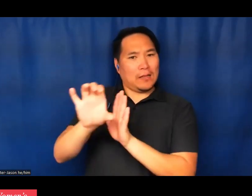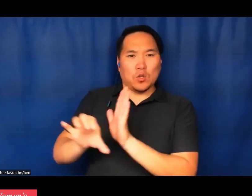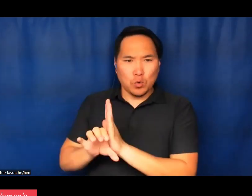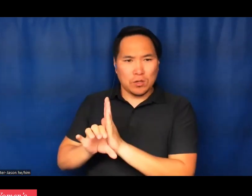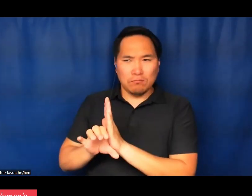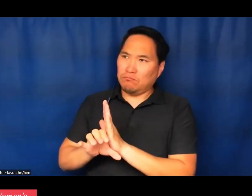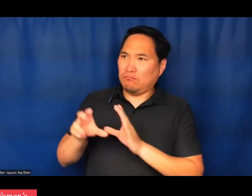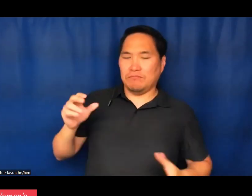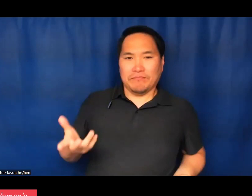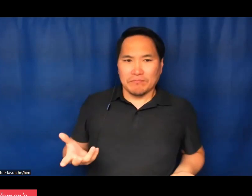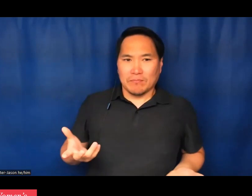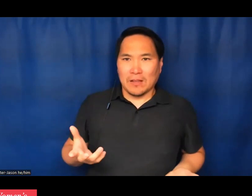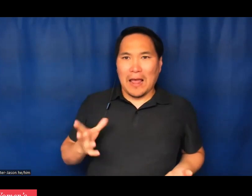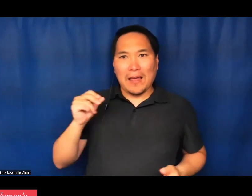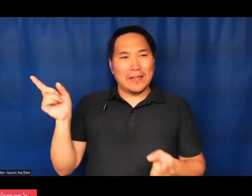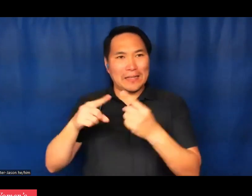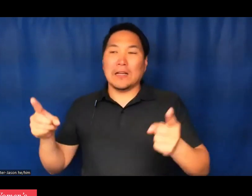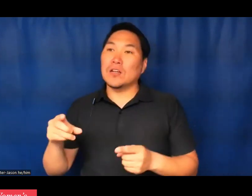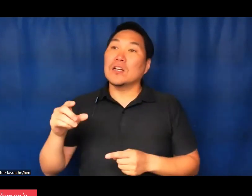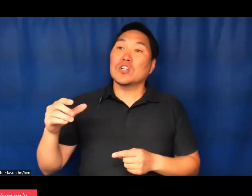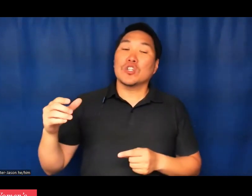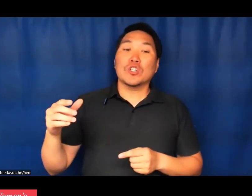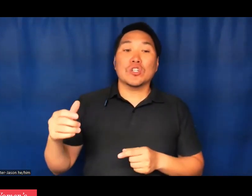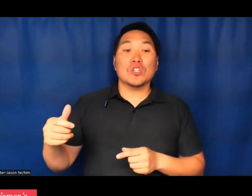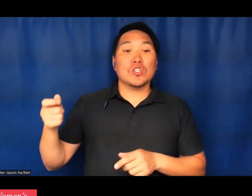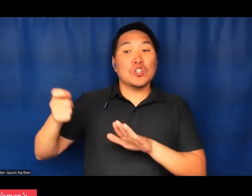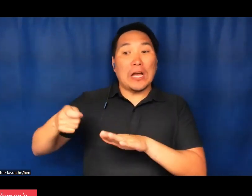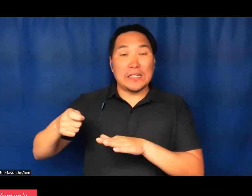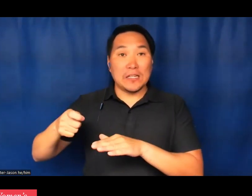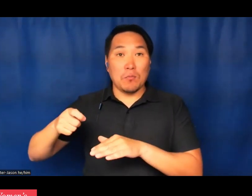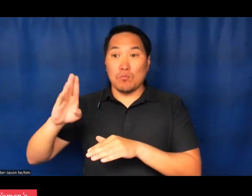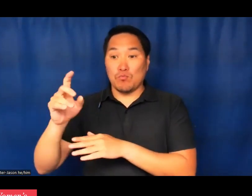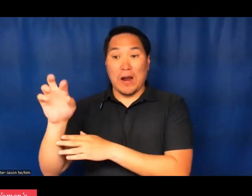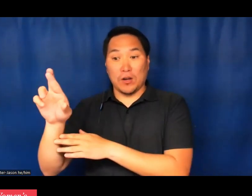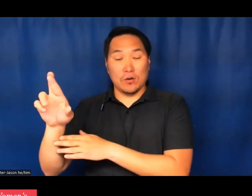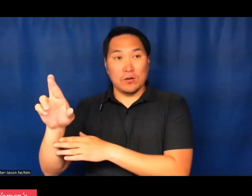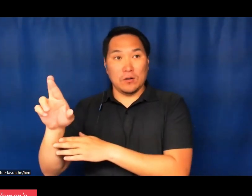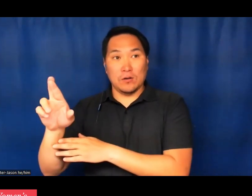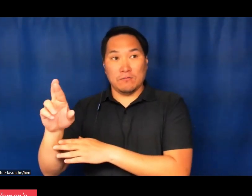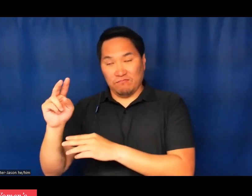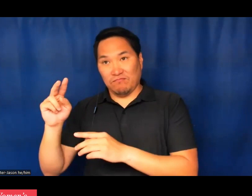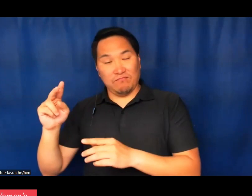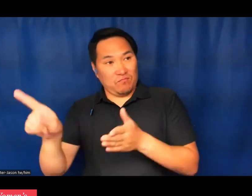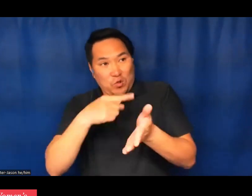And the dissent written by Justice Breyer takes the majority to task the inaccurate